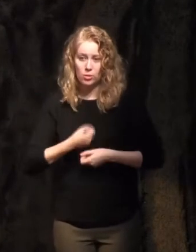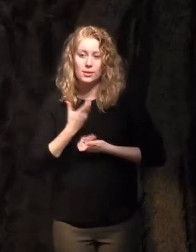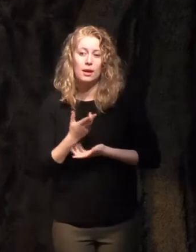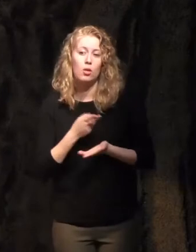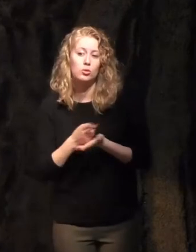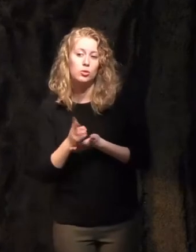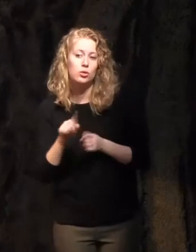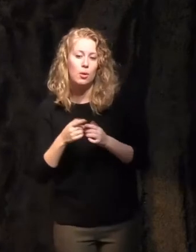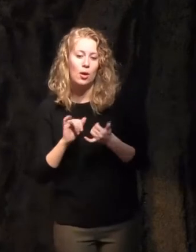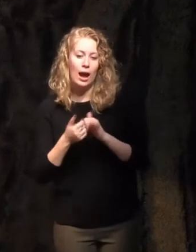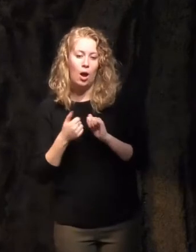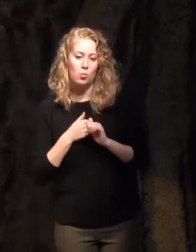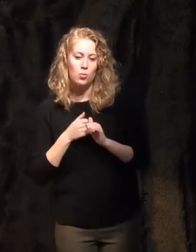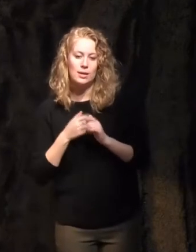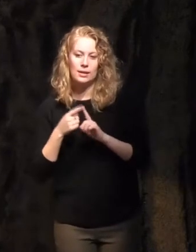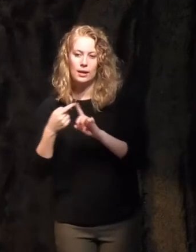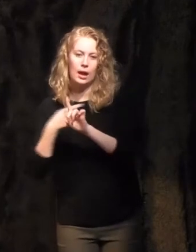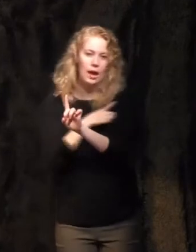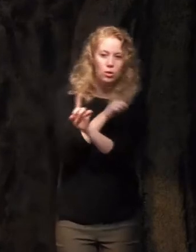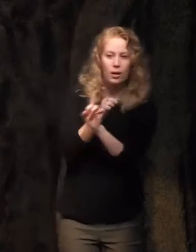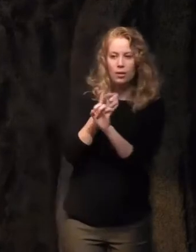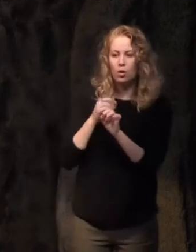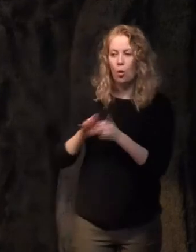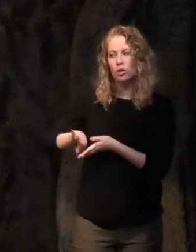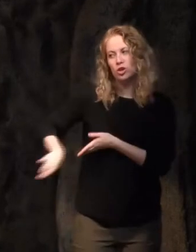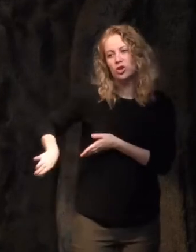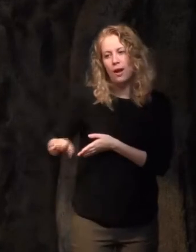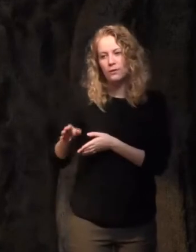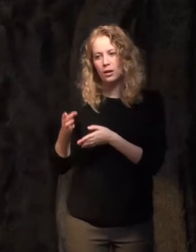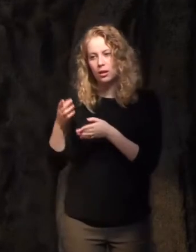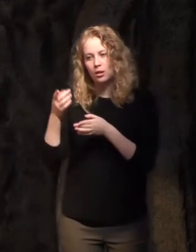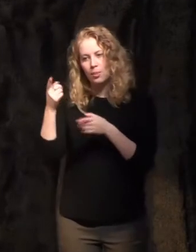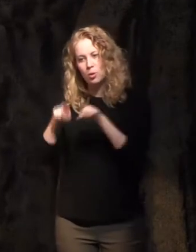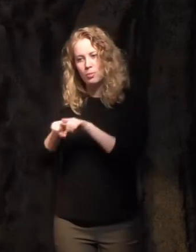in which we had done end arounds or shafted the agreement that we felt were unavoidable